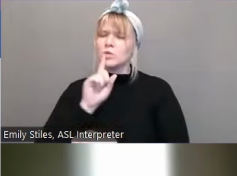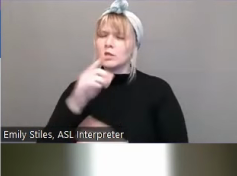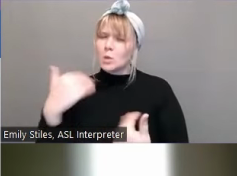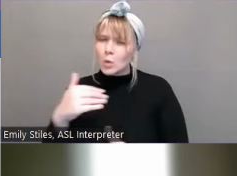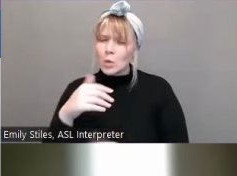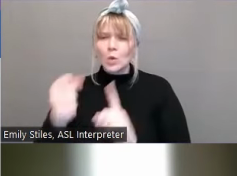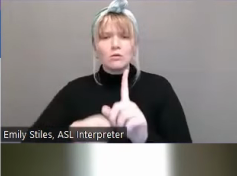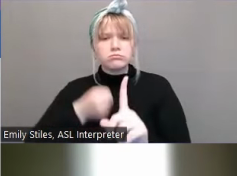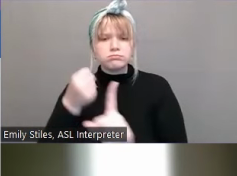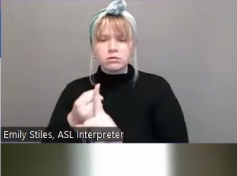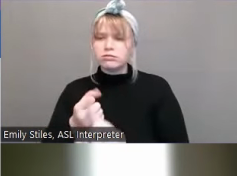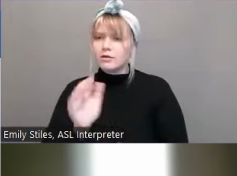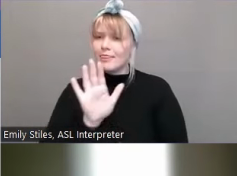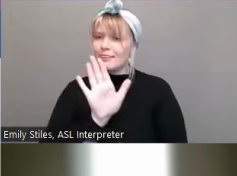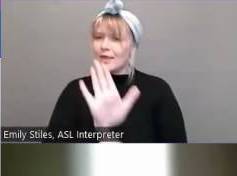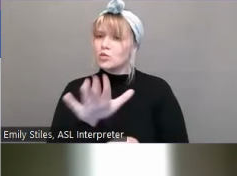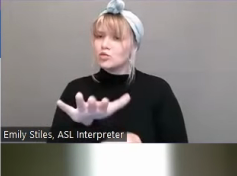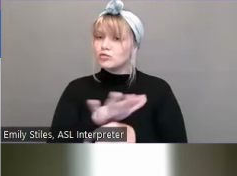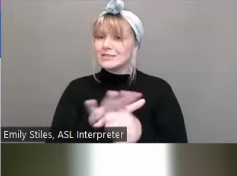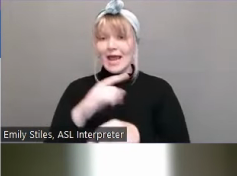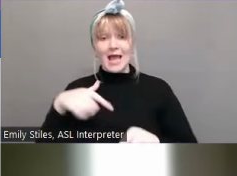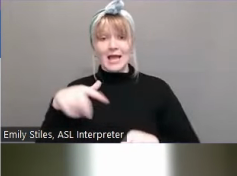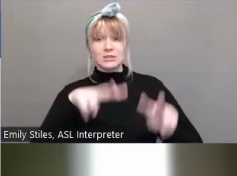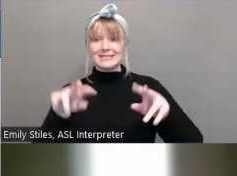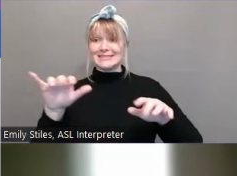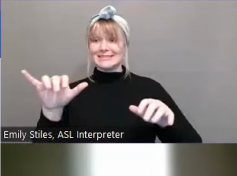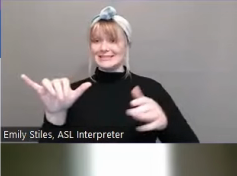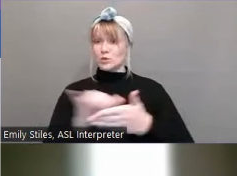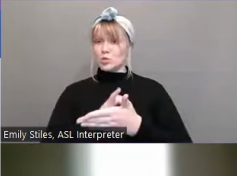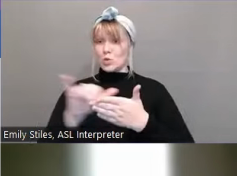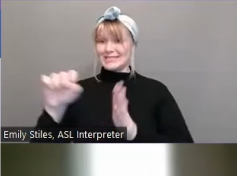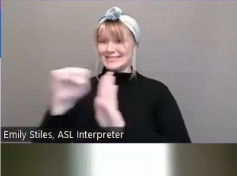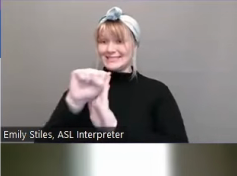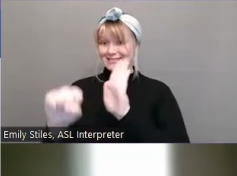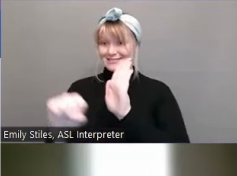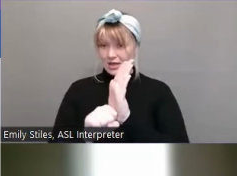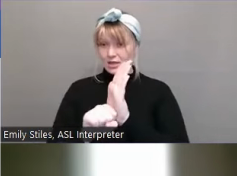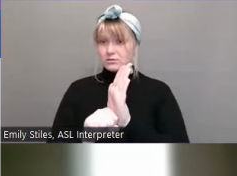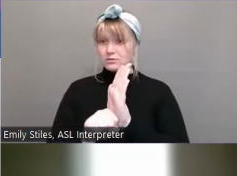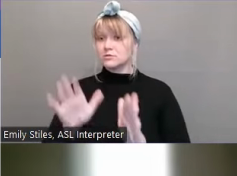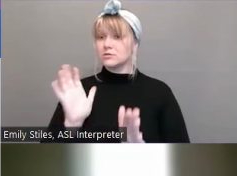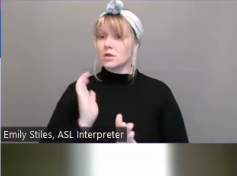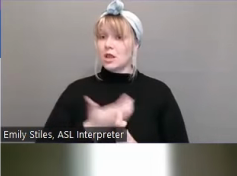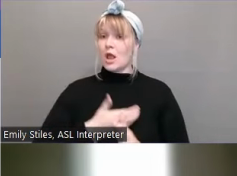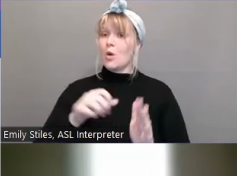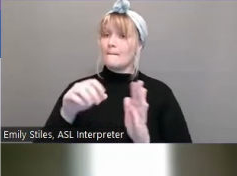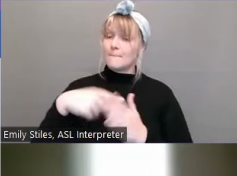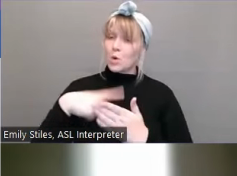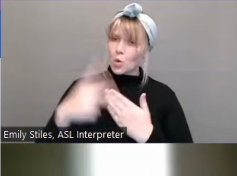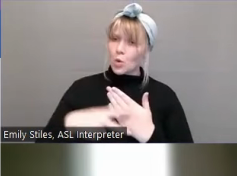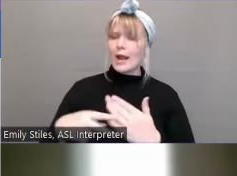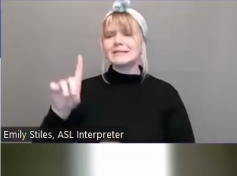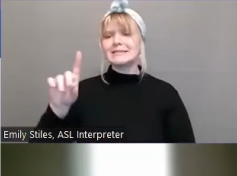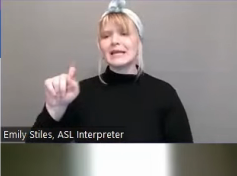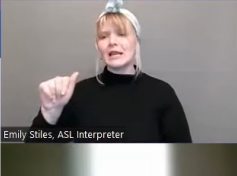I oversee the statewide program in terms of the services that we are offering and data collection.